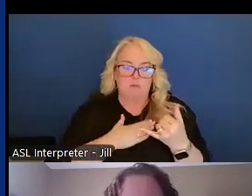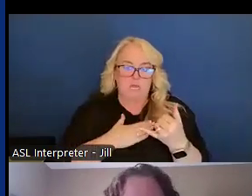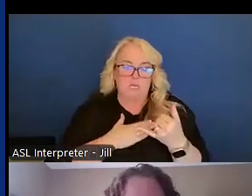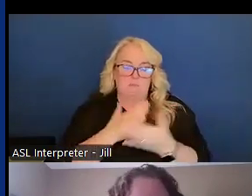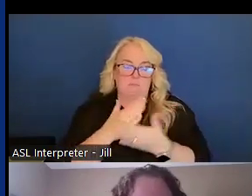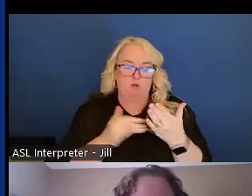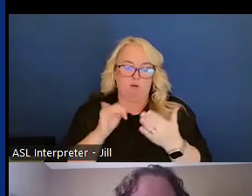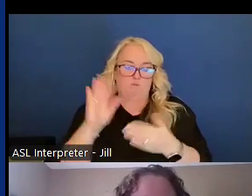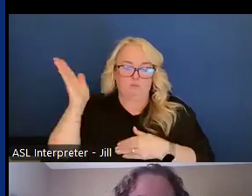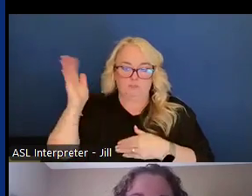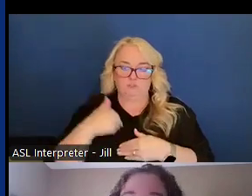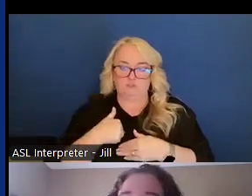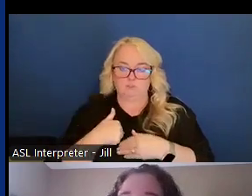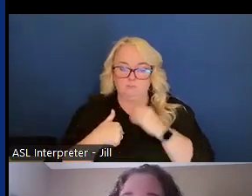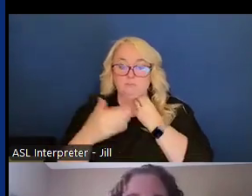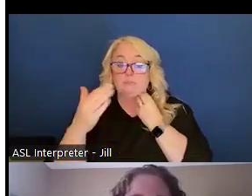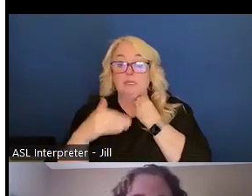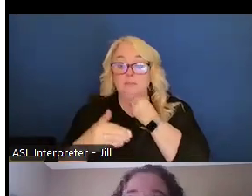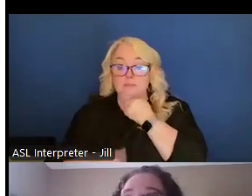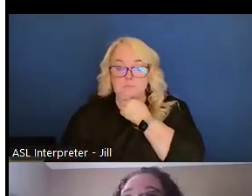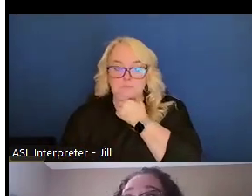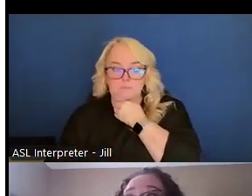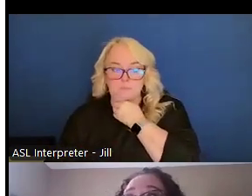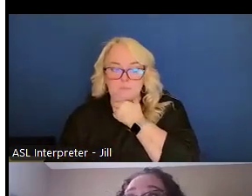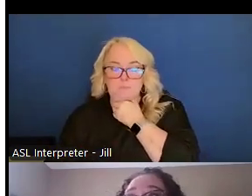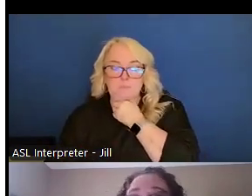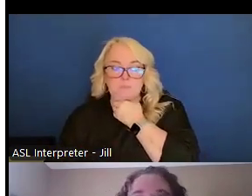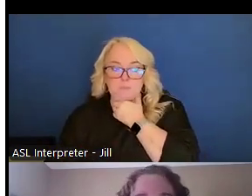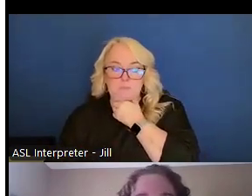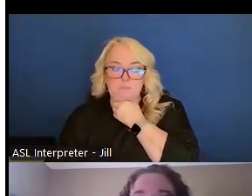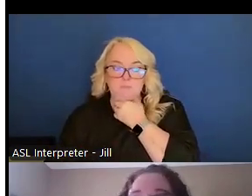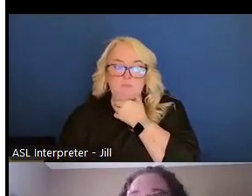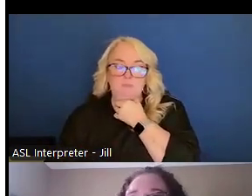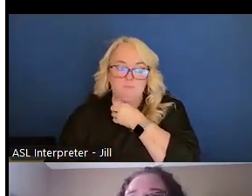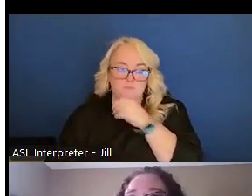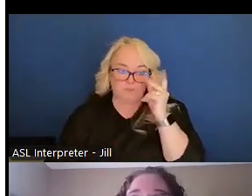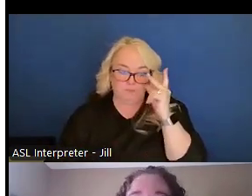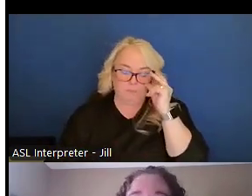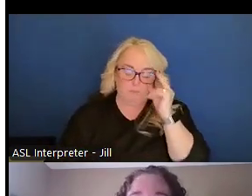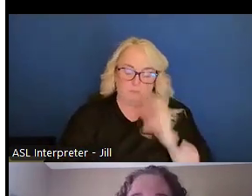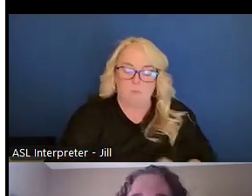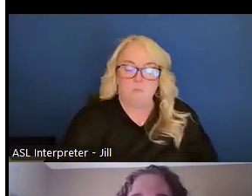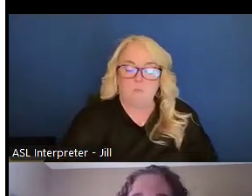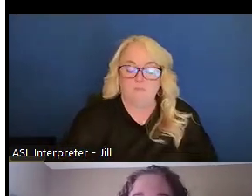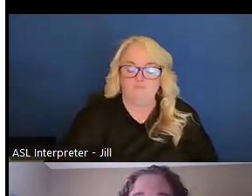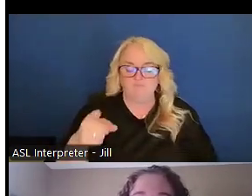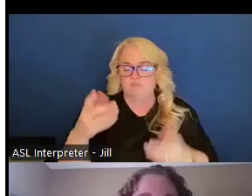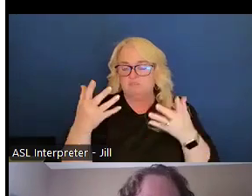presentation. So as everybody's already talked about, why even